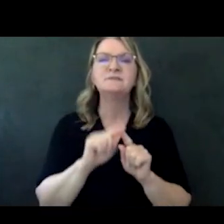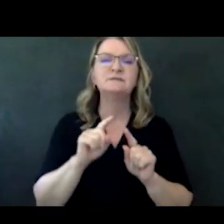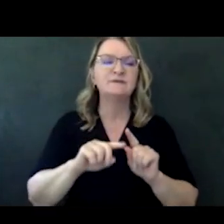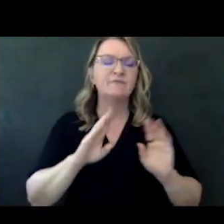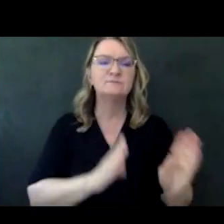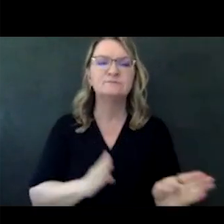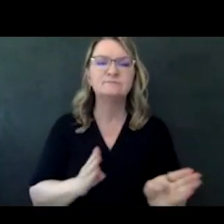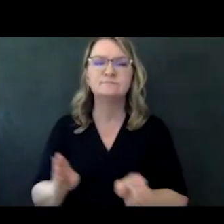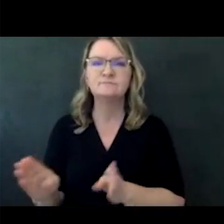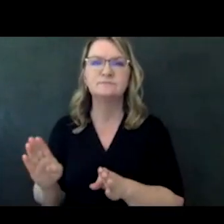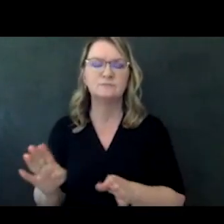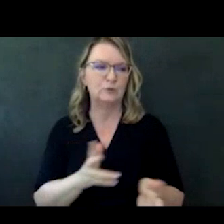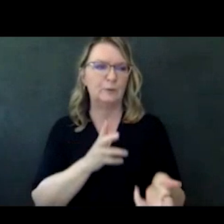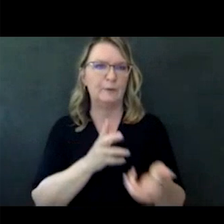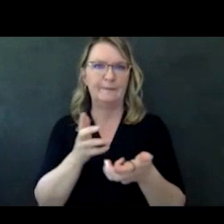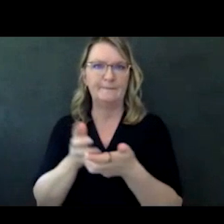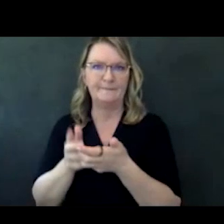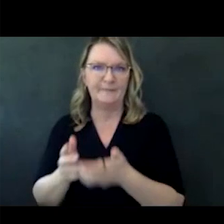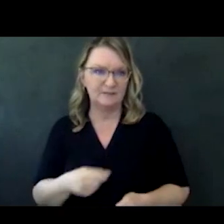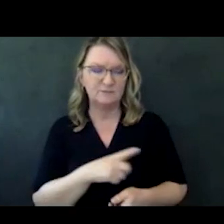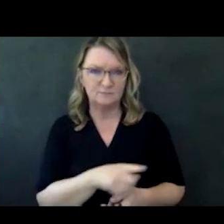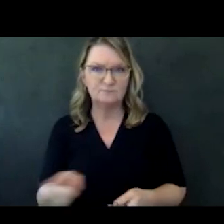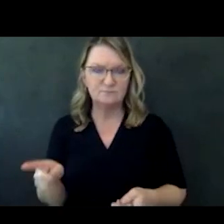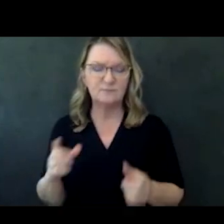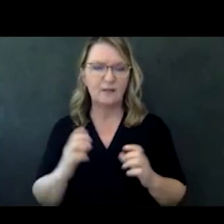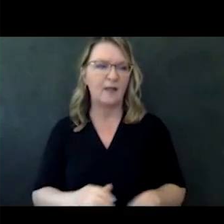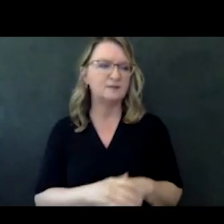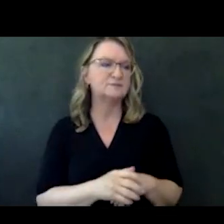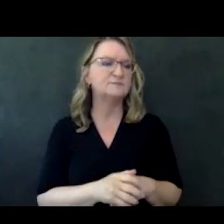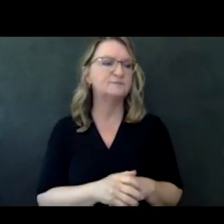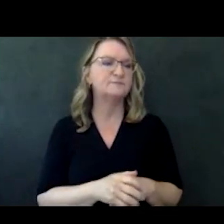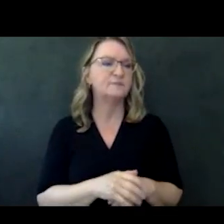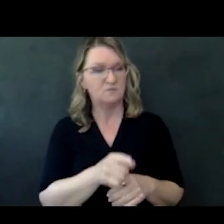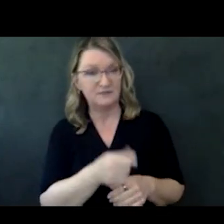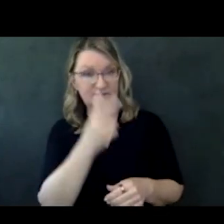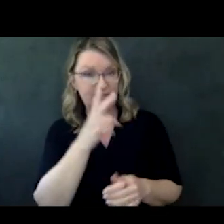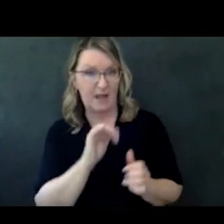where they are. Consider how your audience prefers to engage, whether that's online,